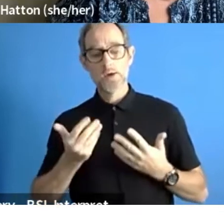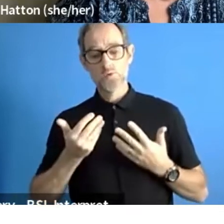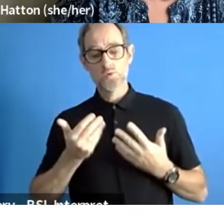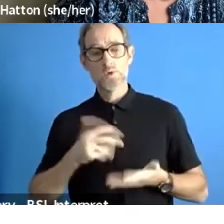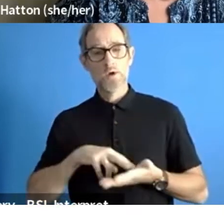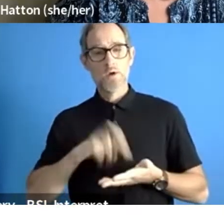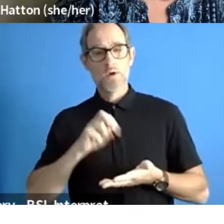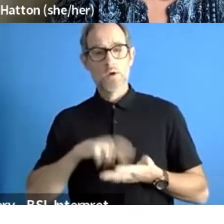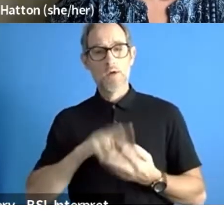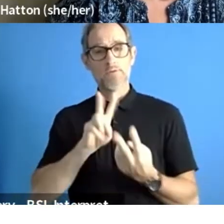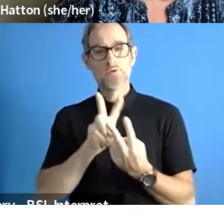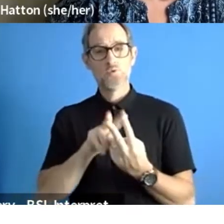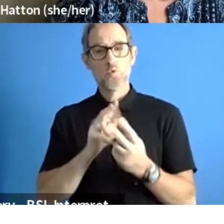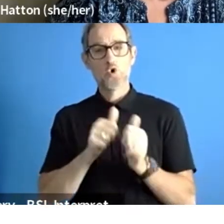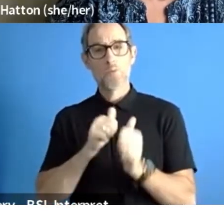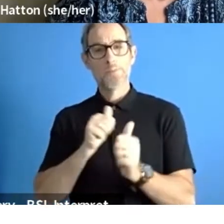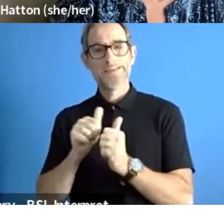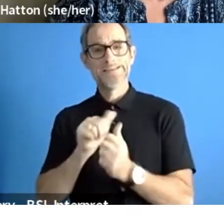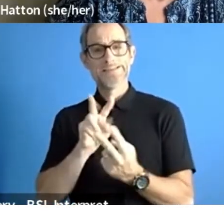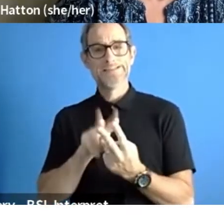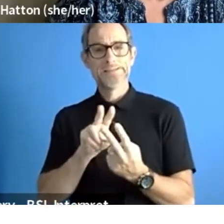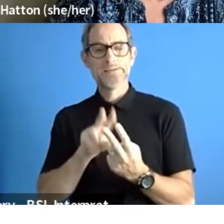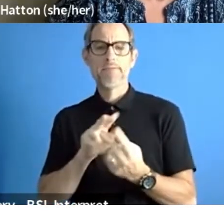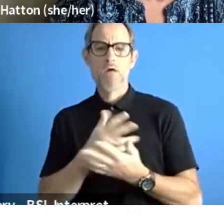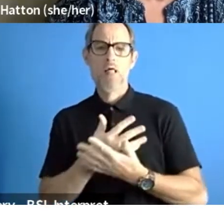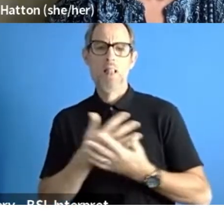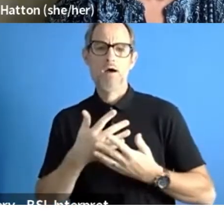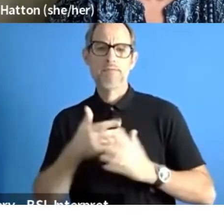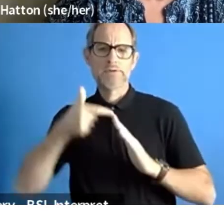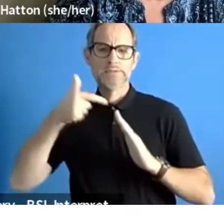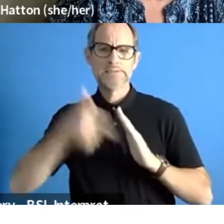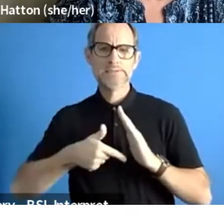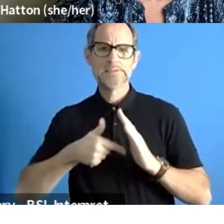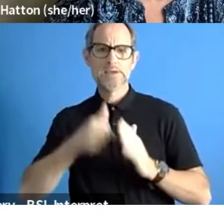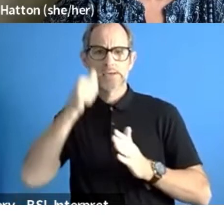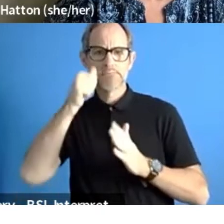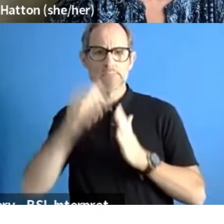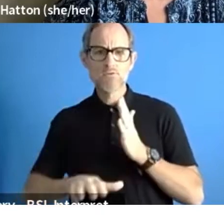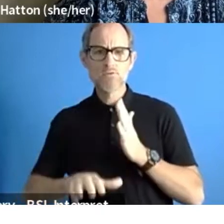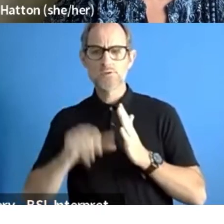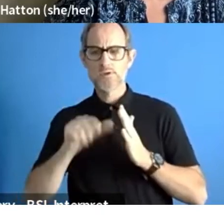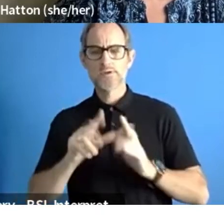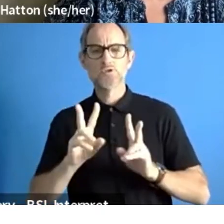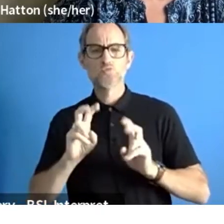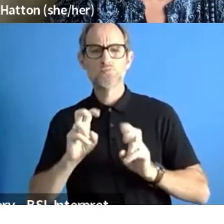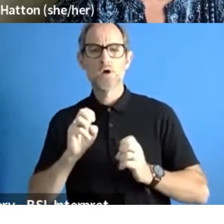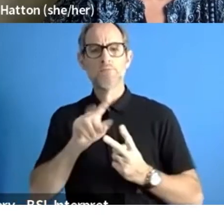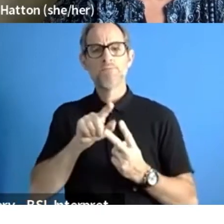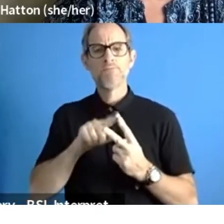companies who have a lot to say on this subject. Citizens Advice who have